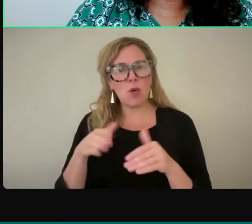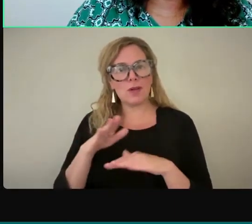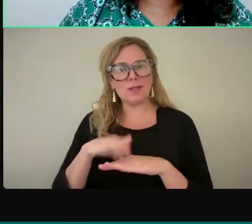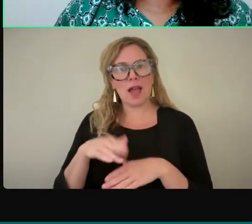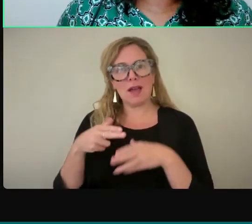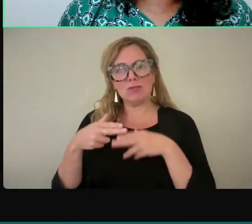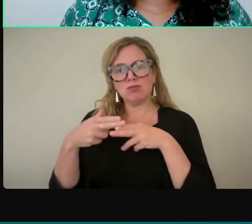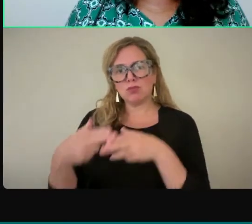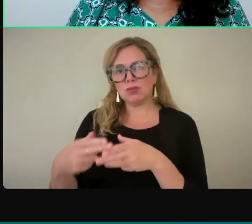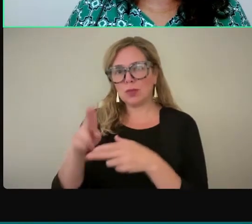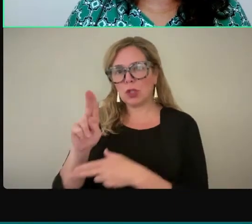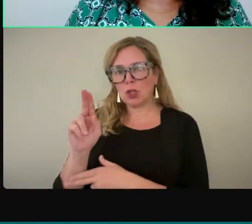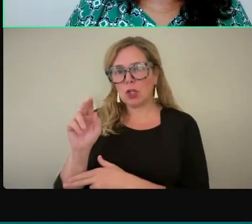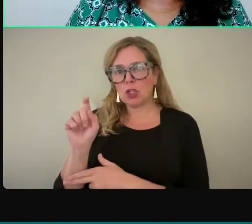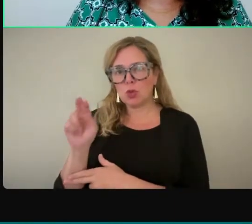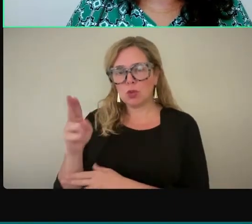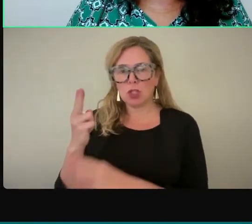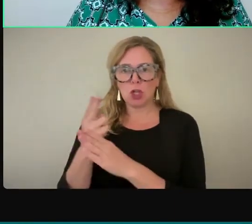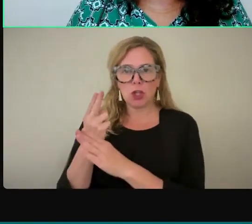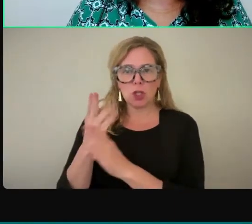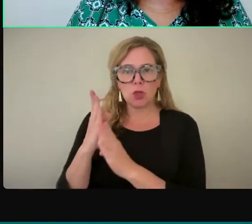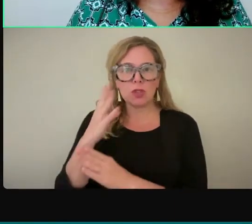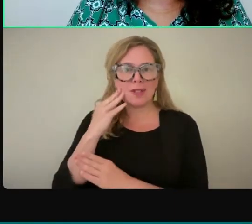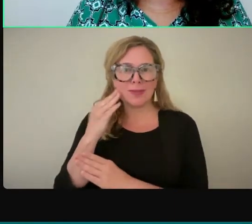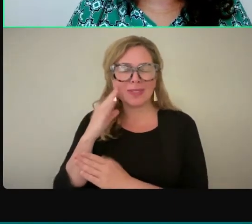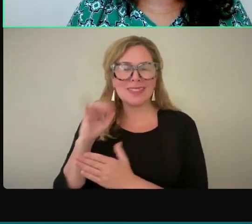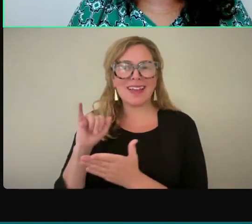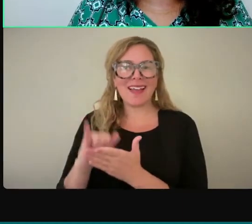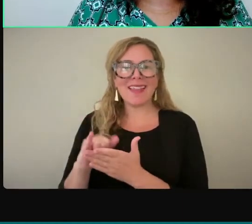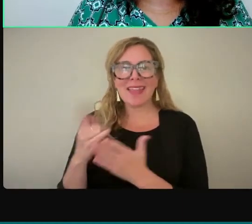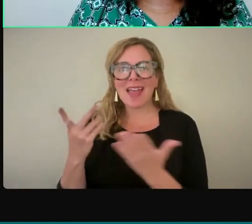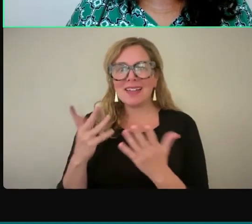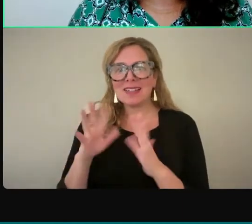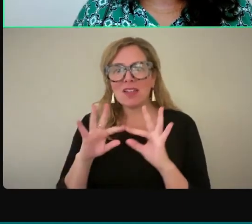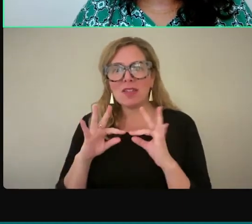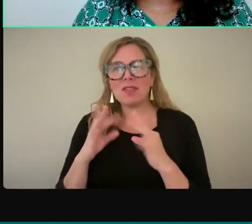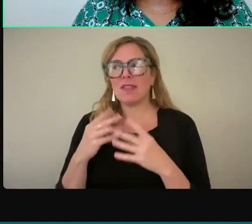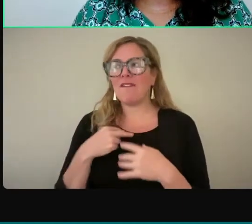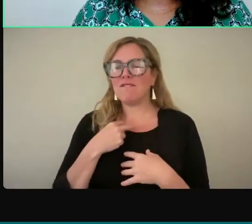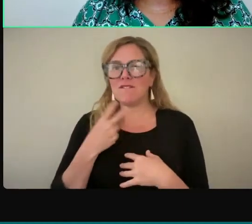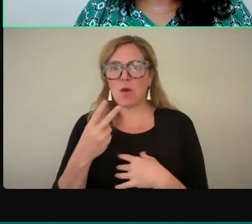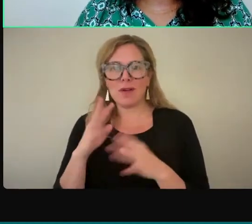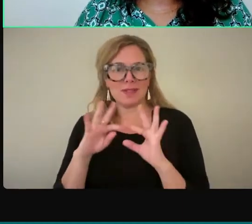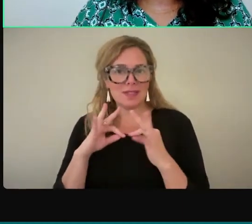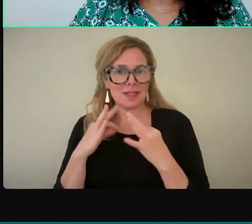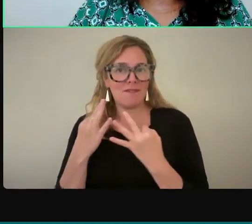particularly the voices of family caregivers. We know that in dementia, it declines,